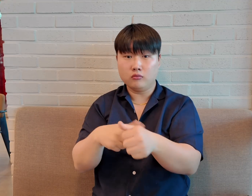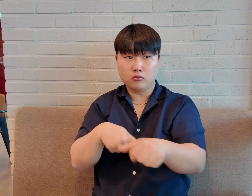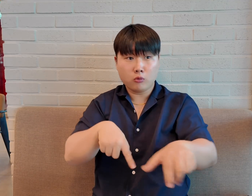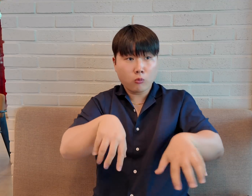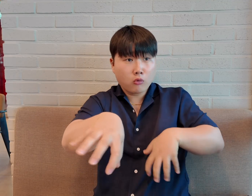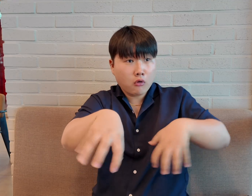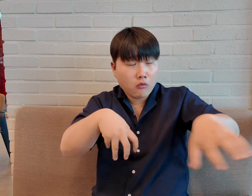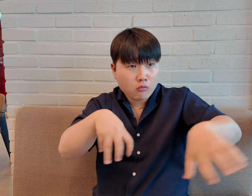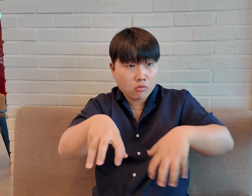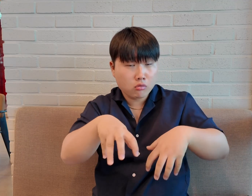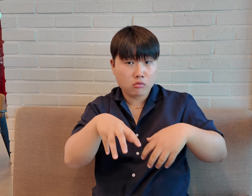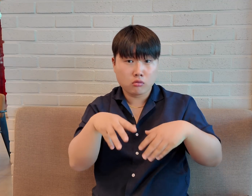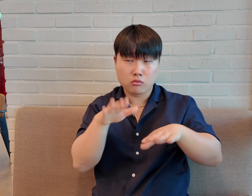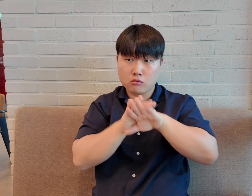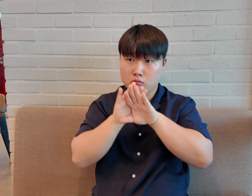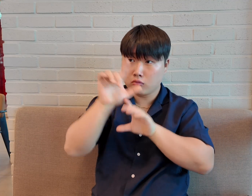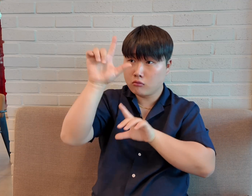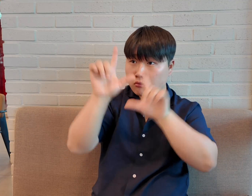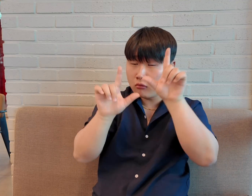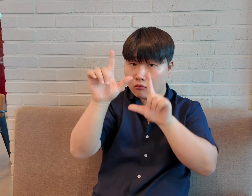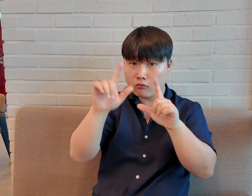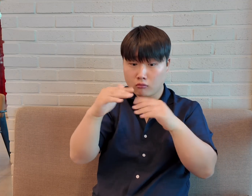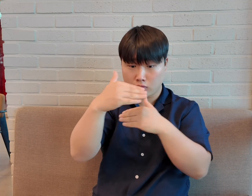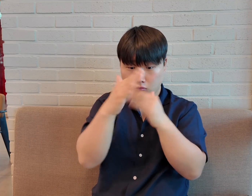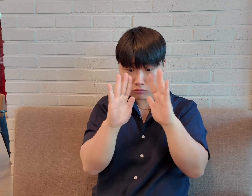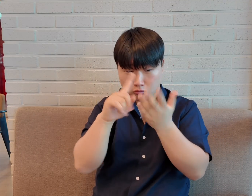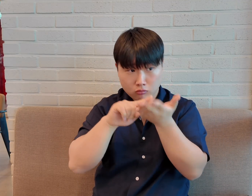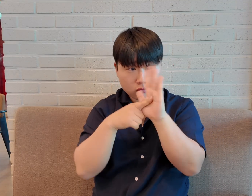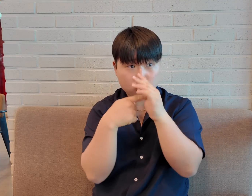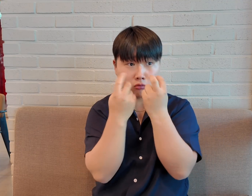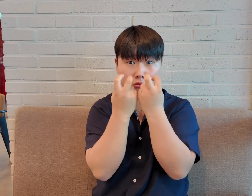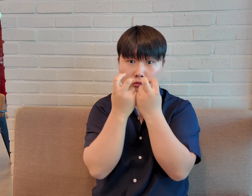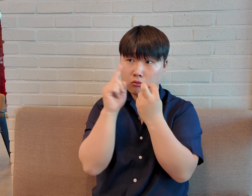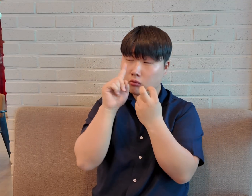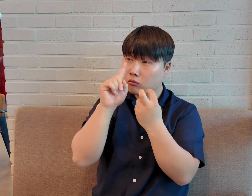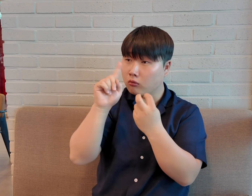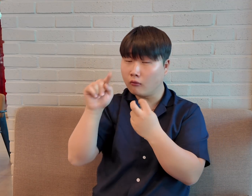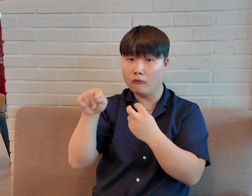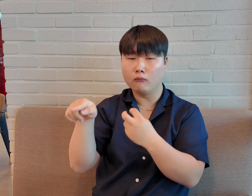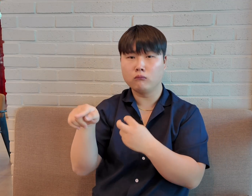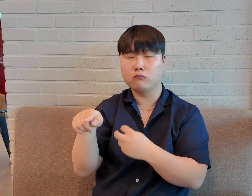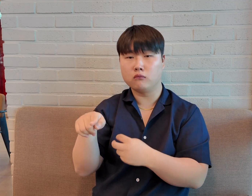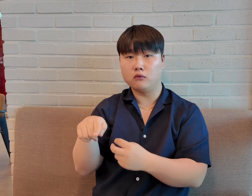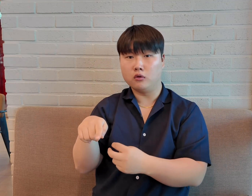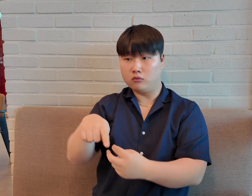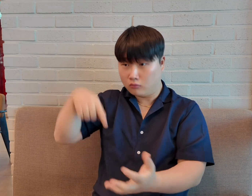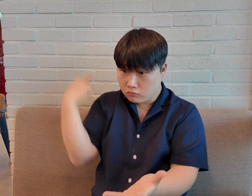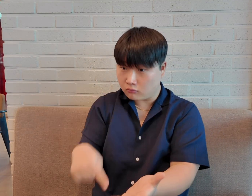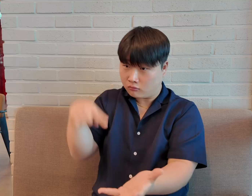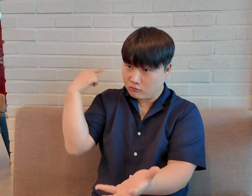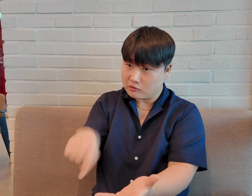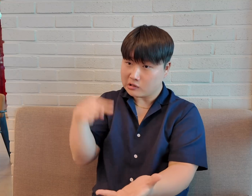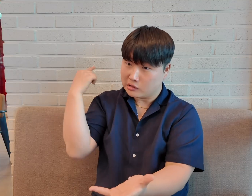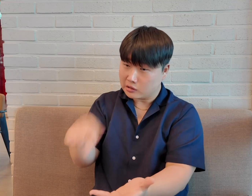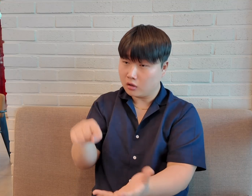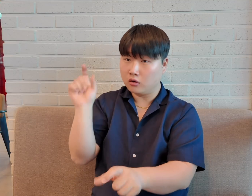So, even if i teach them step by step about space, expression methods, etc.